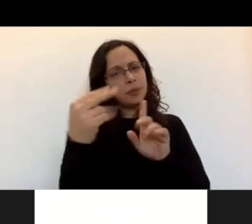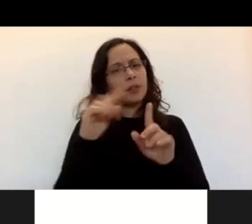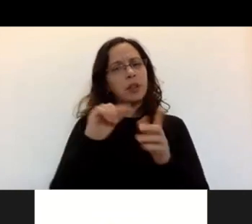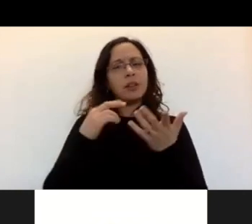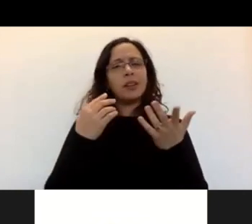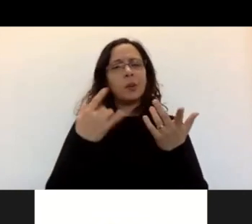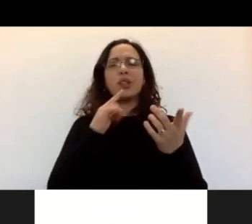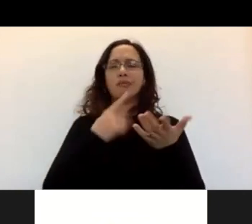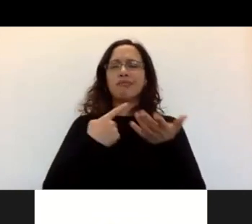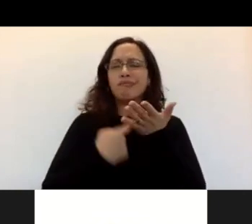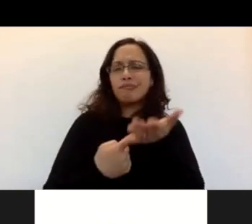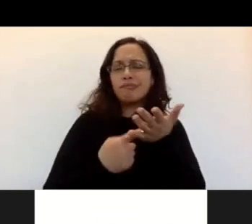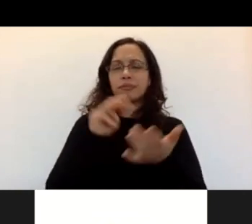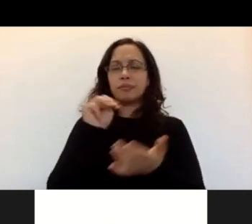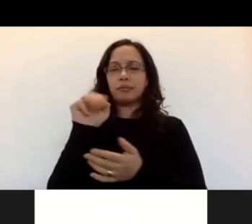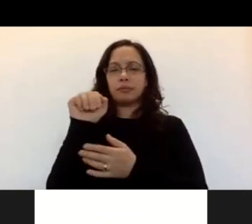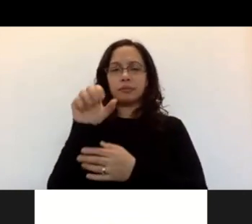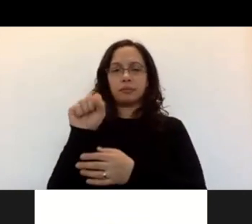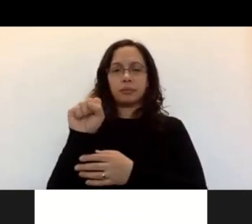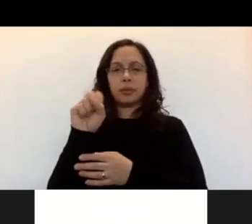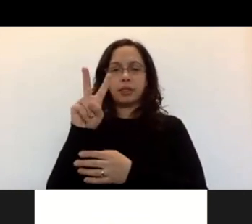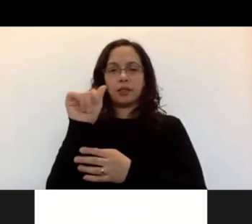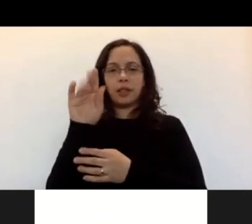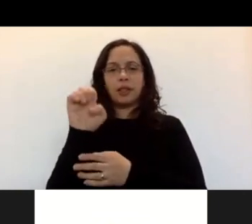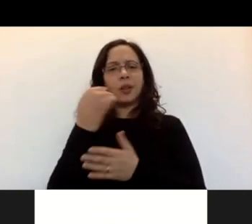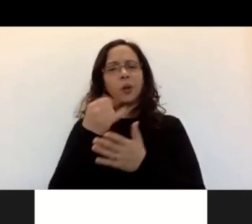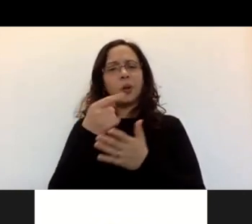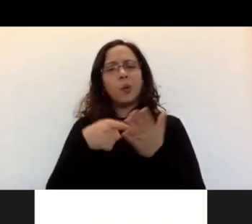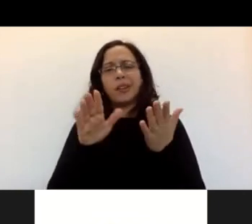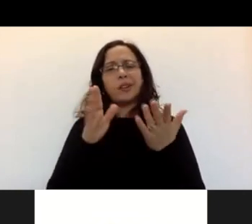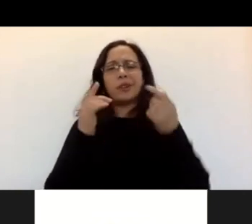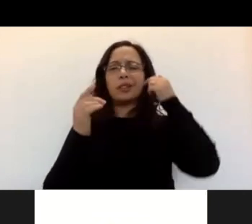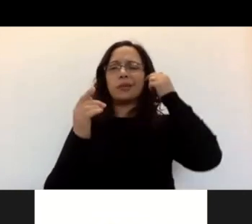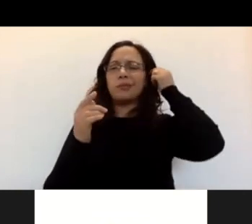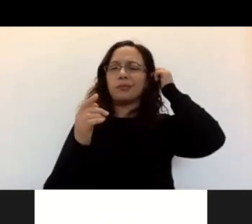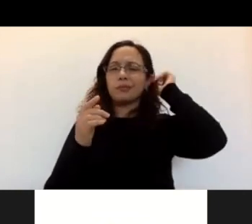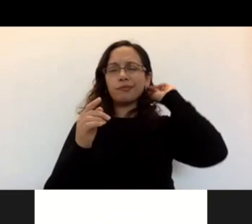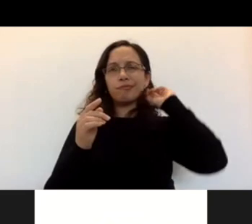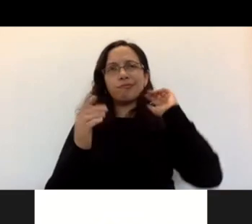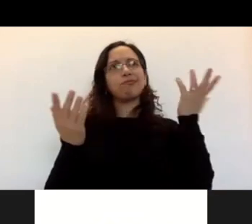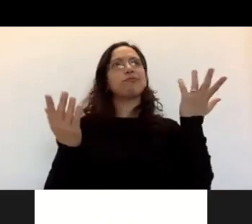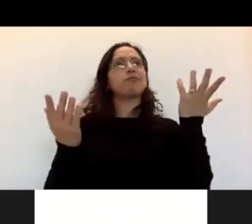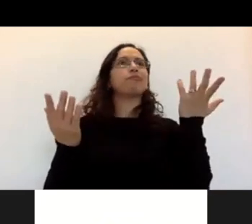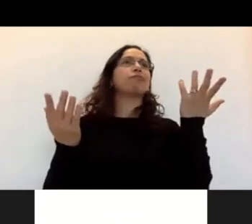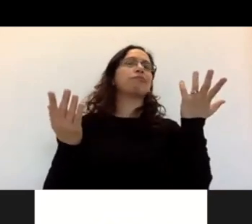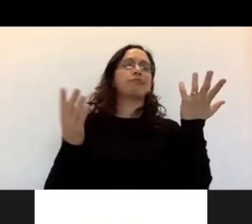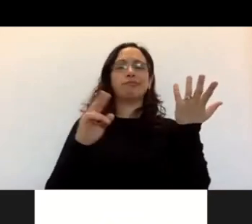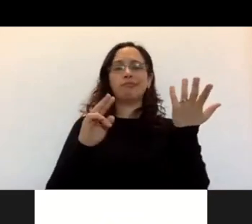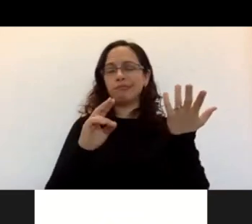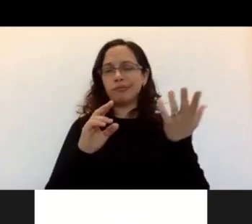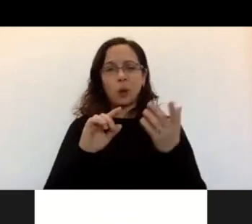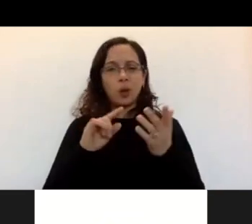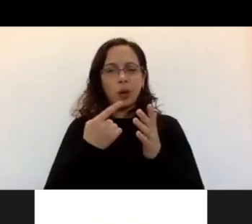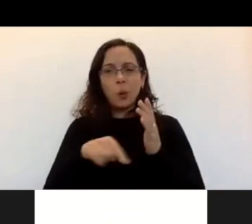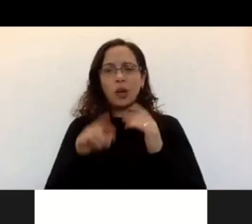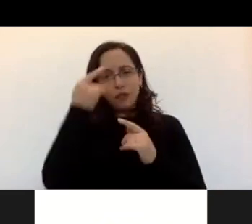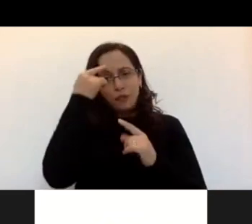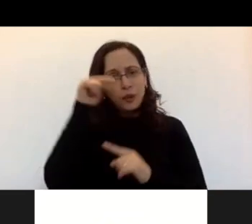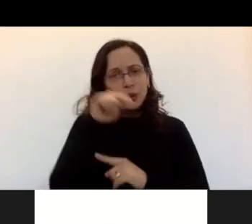some of the definitional boundaries that um, that attached to that term for you as you're as